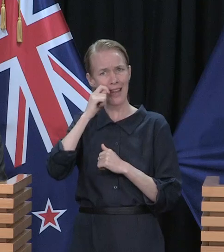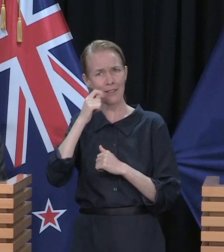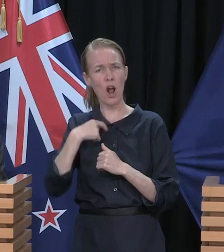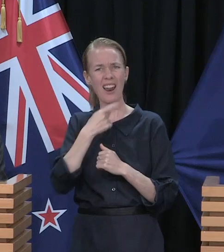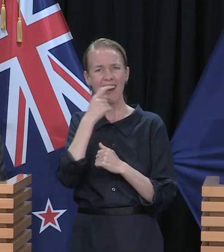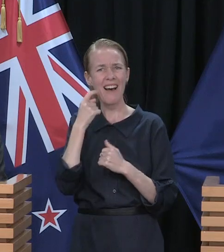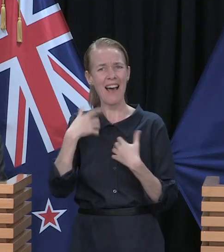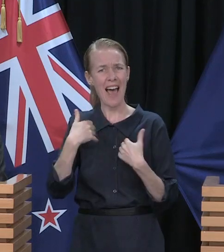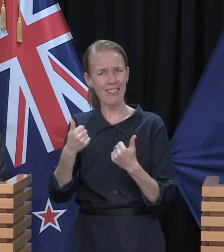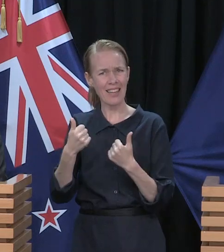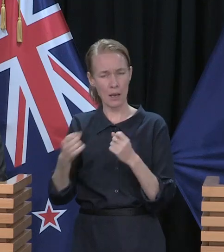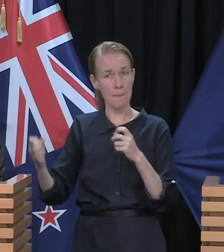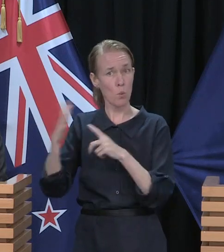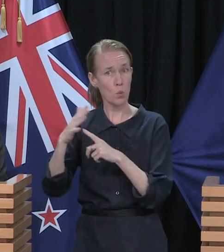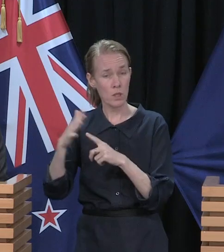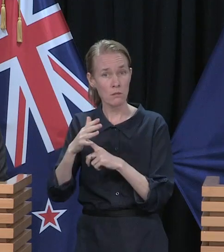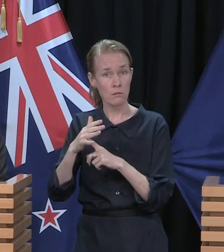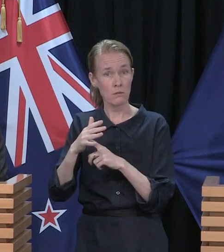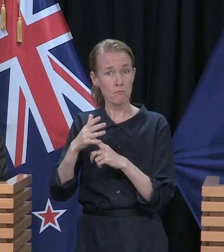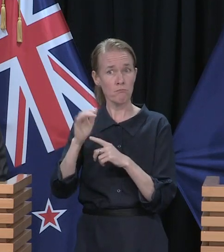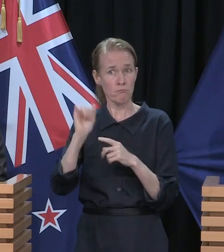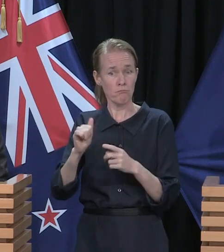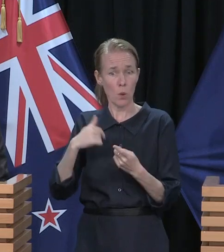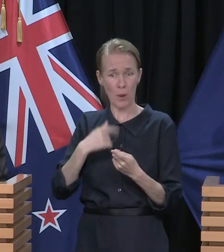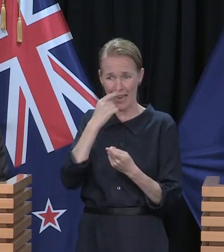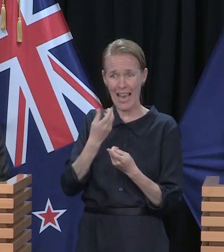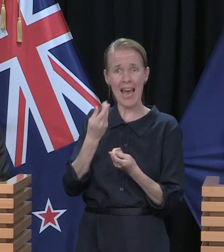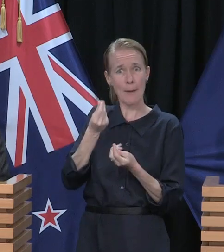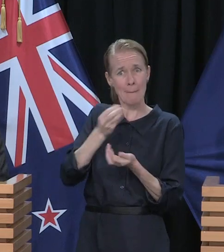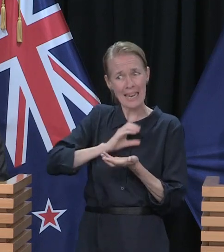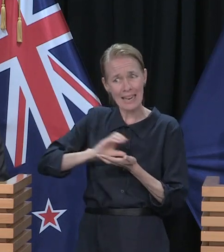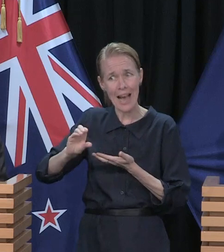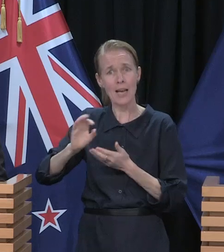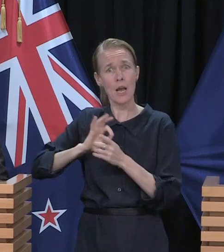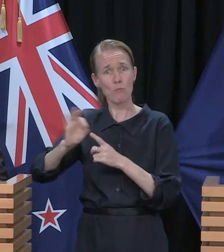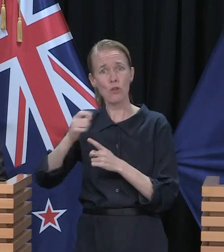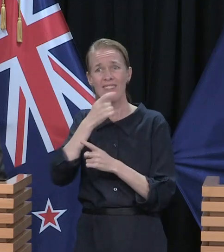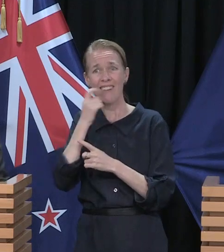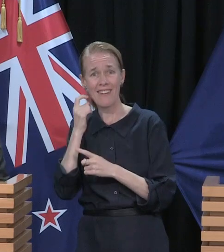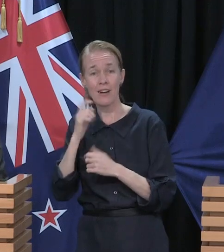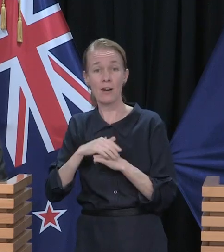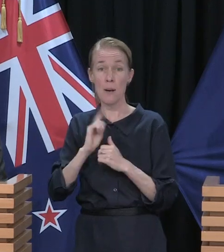on in the health system, oral health is a priority. It is